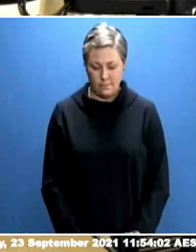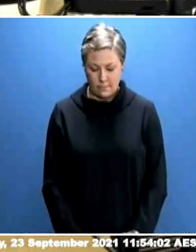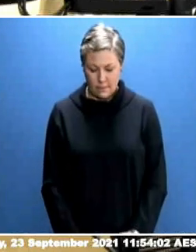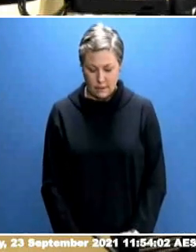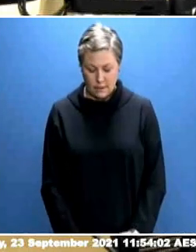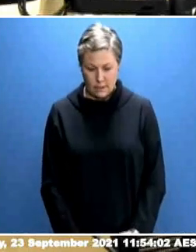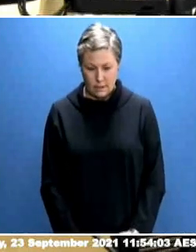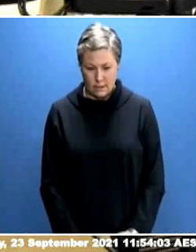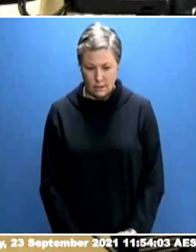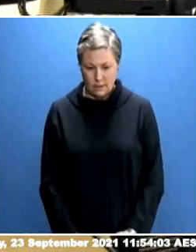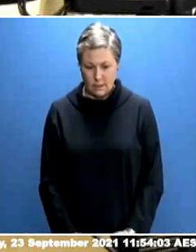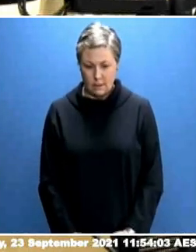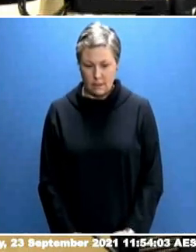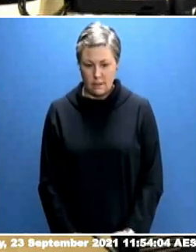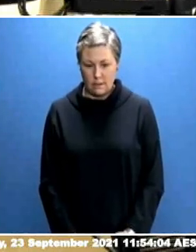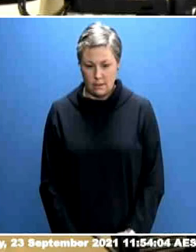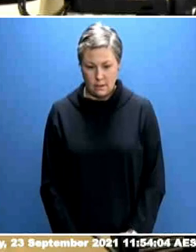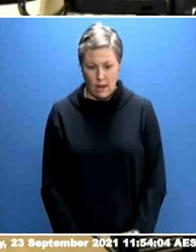There are seven additional documents